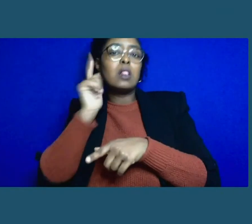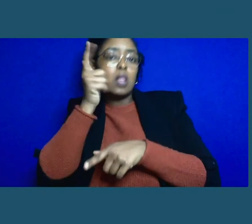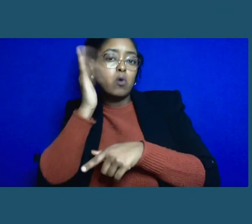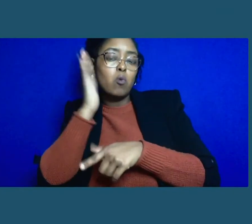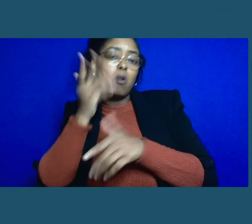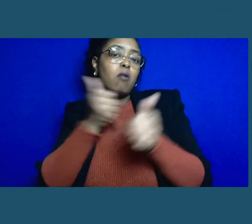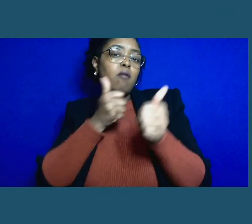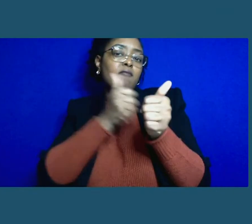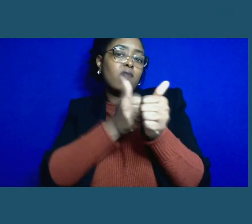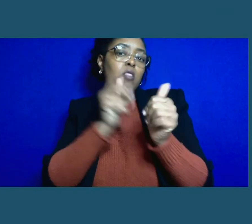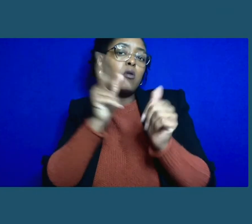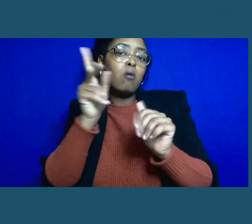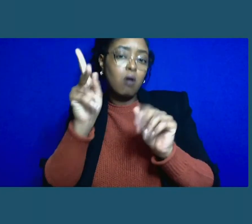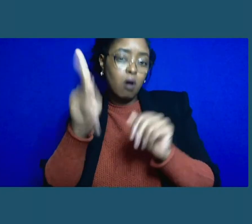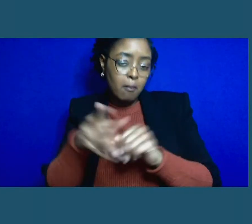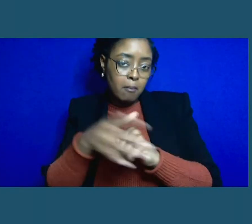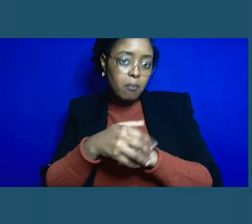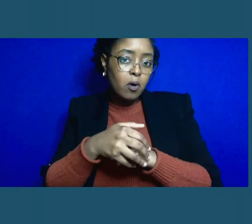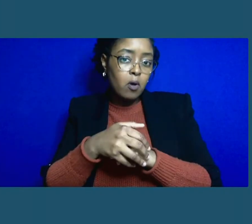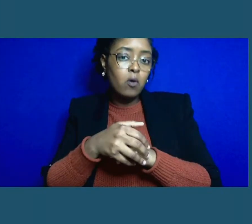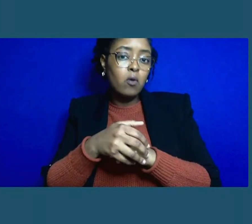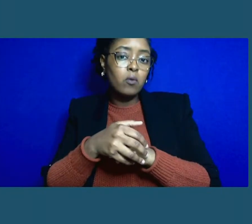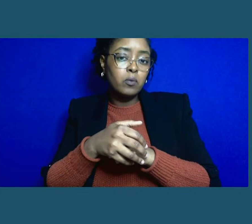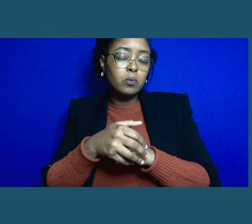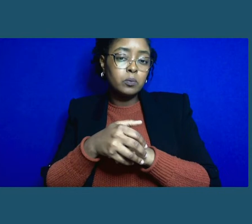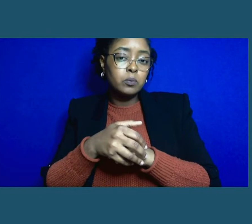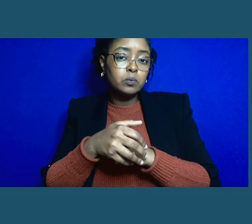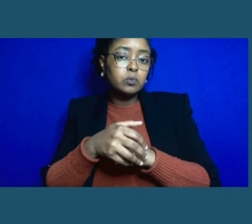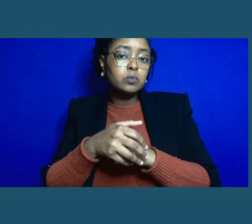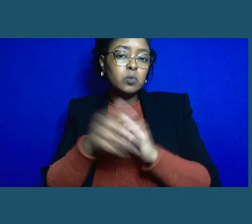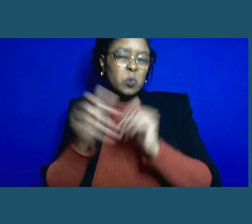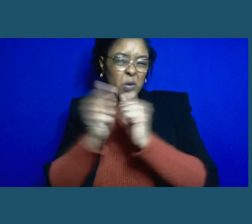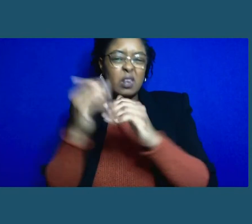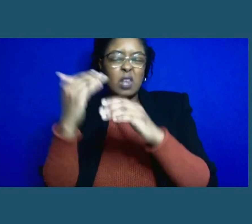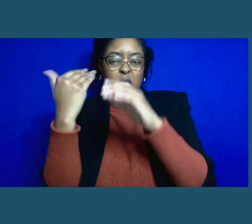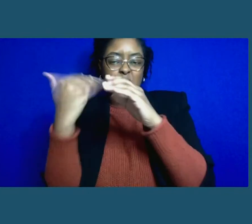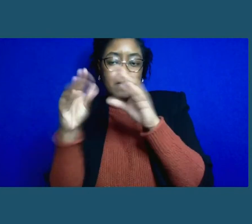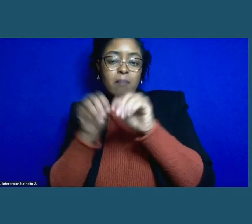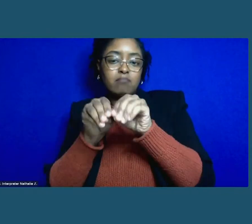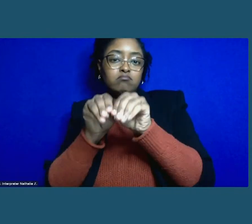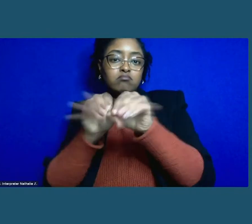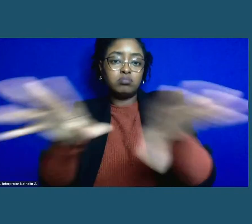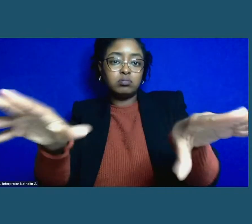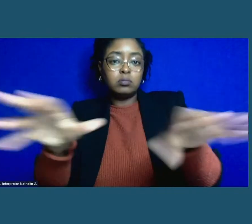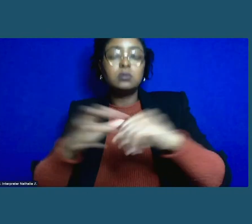don't We will be following up.